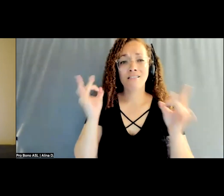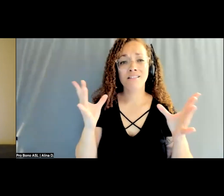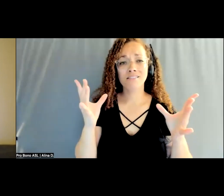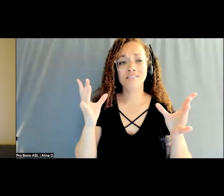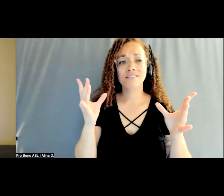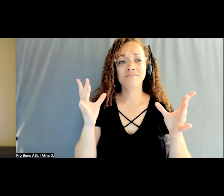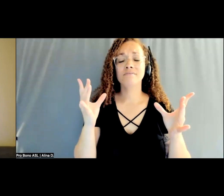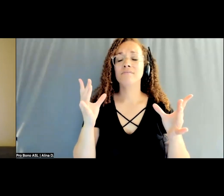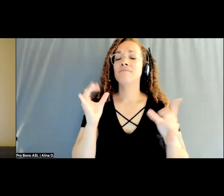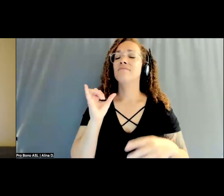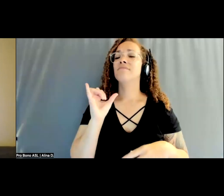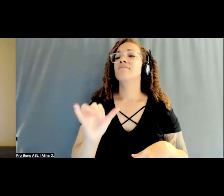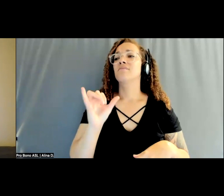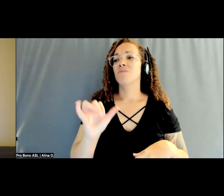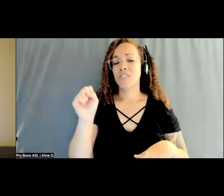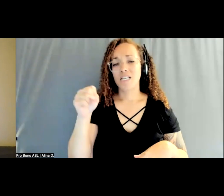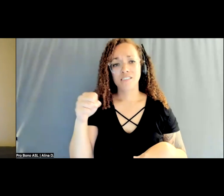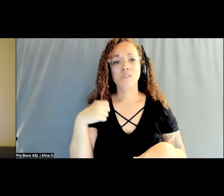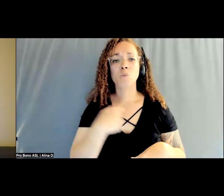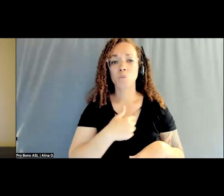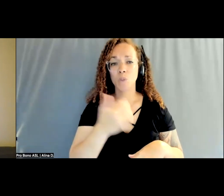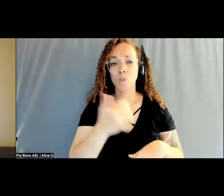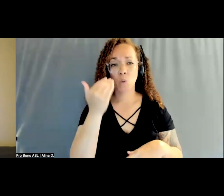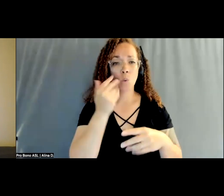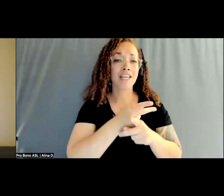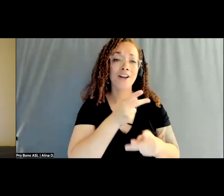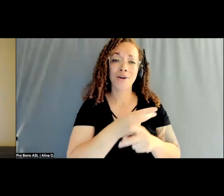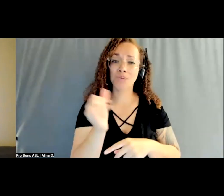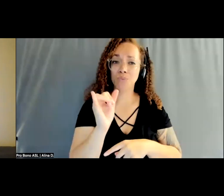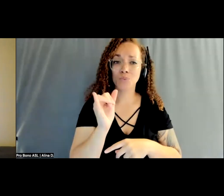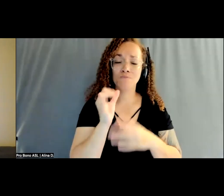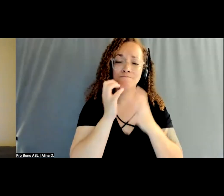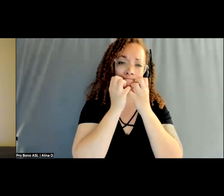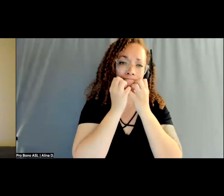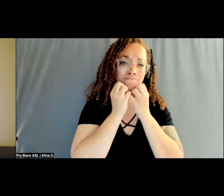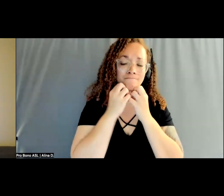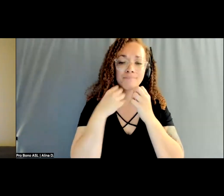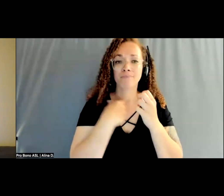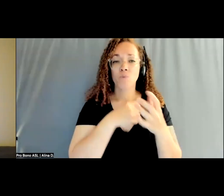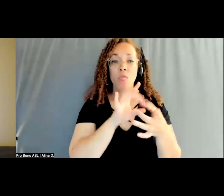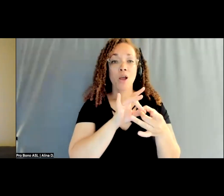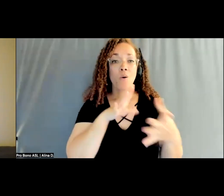oh yes. we know care, too. we let go of our breath. don’t